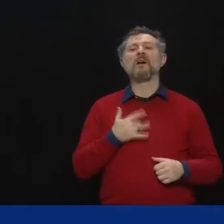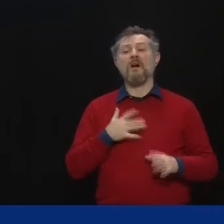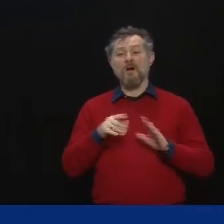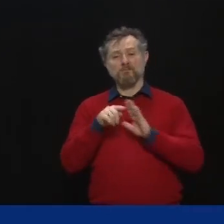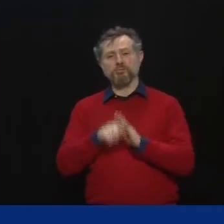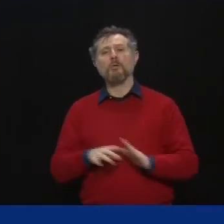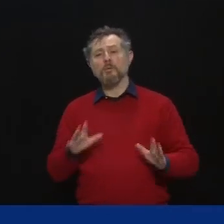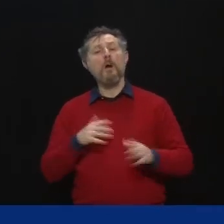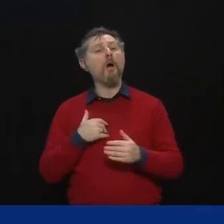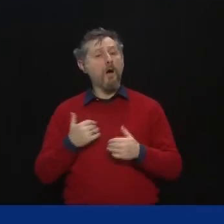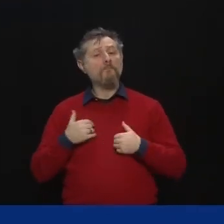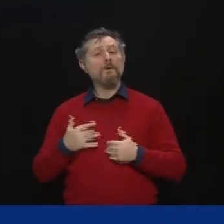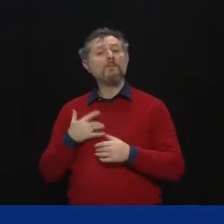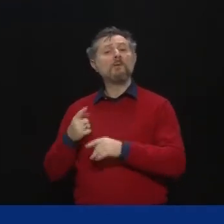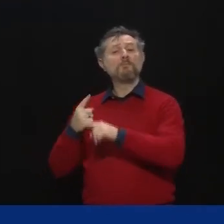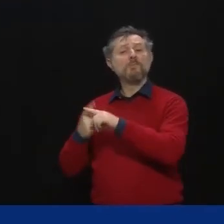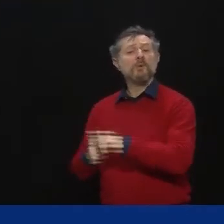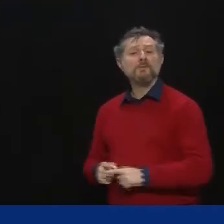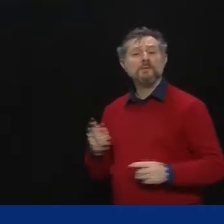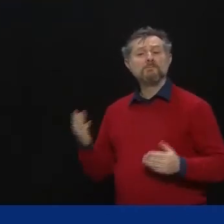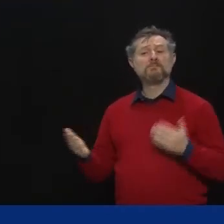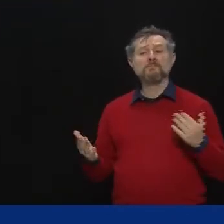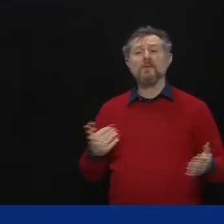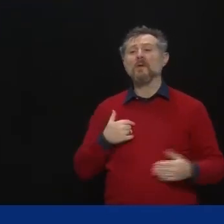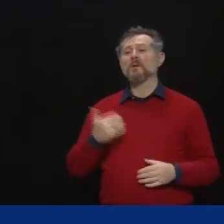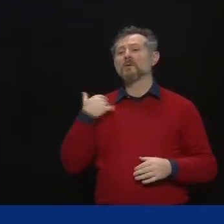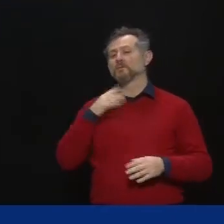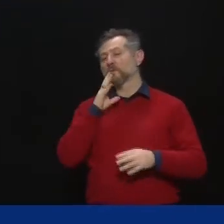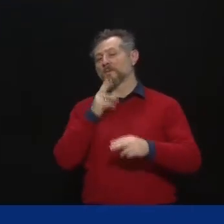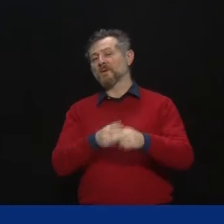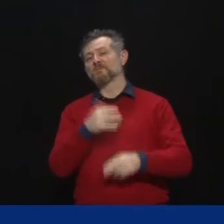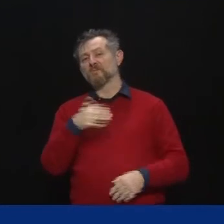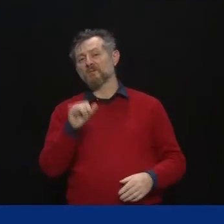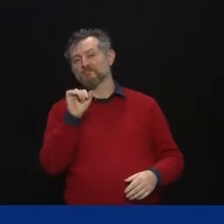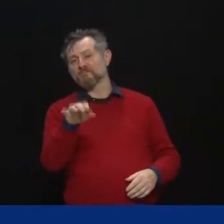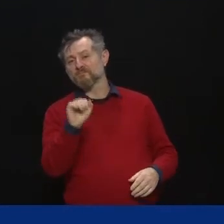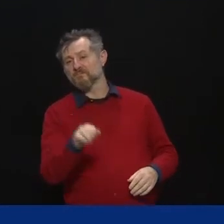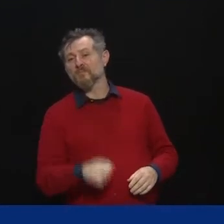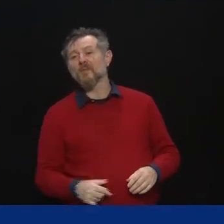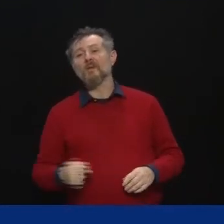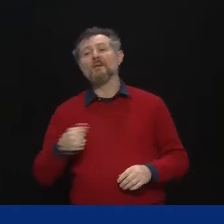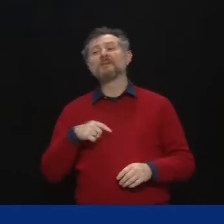HEALTH OF NEW YORKERS AS WELL AS PROTECTING THE HEALTH OF THE ECONOMY. I WANT TO TALK ABOUT THE